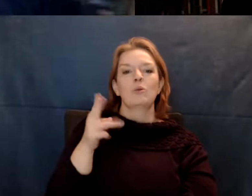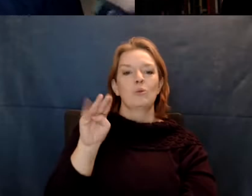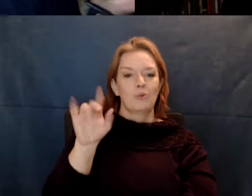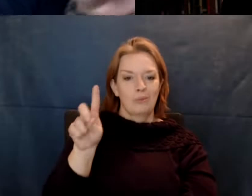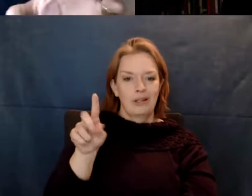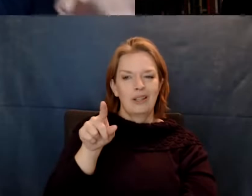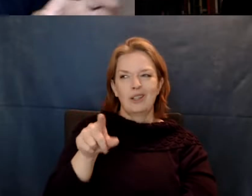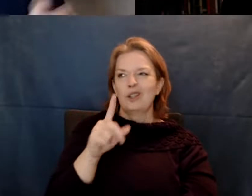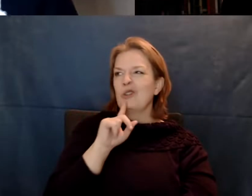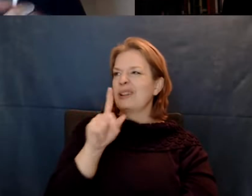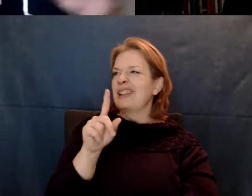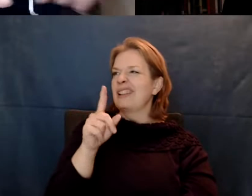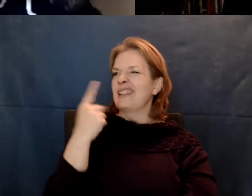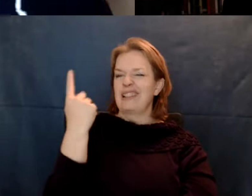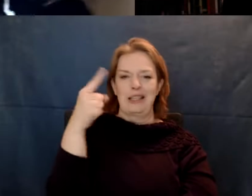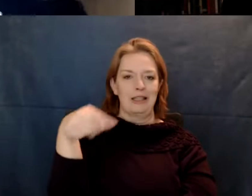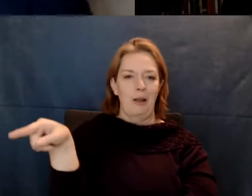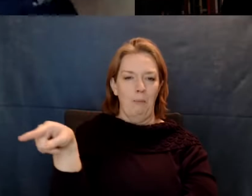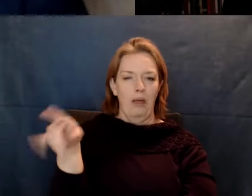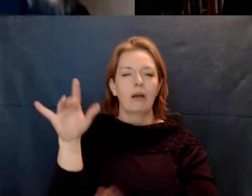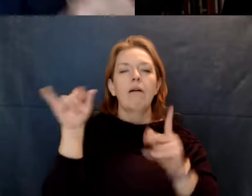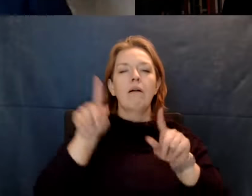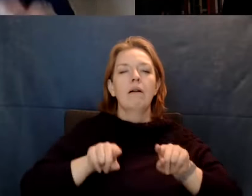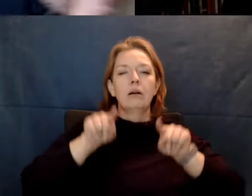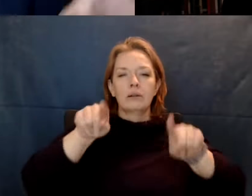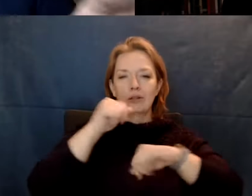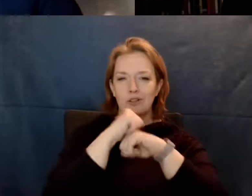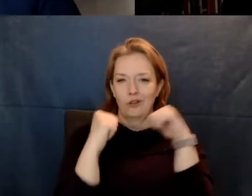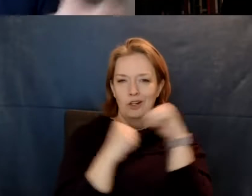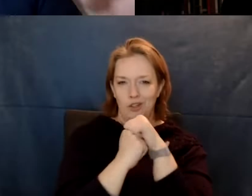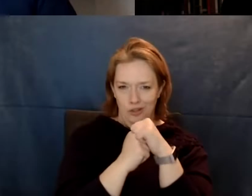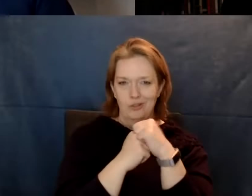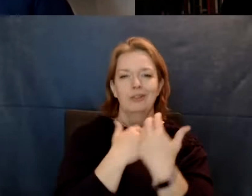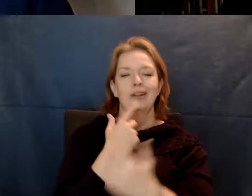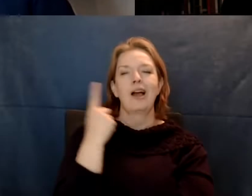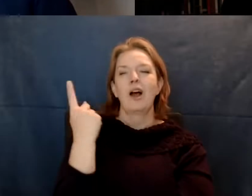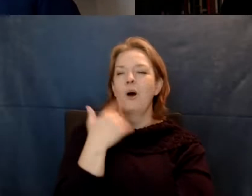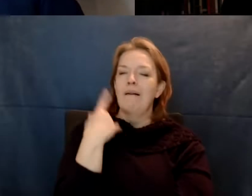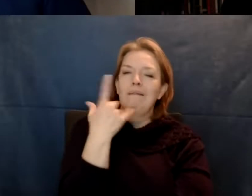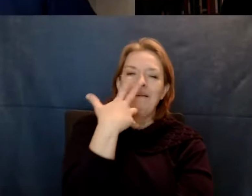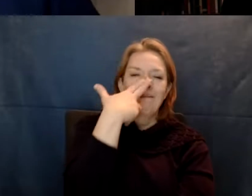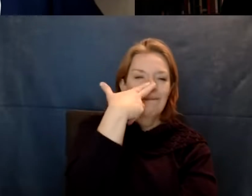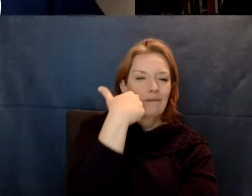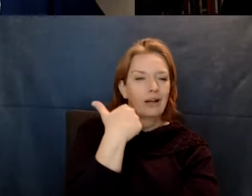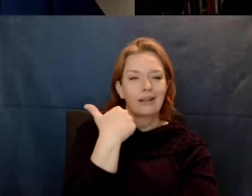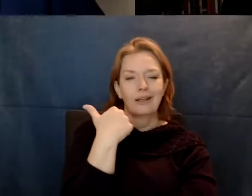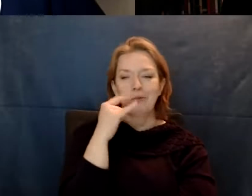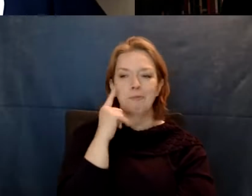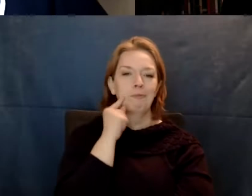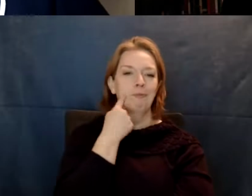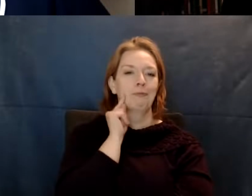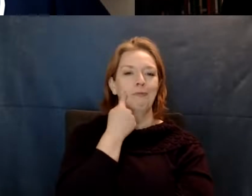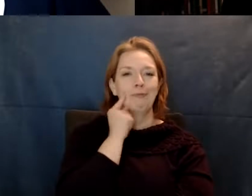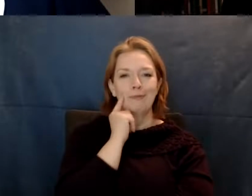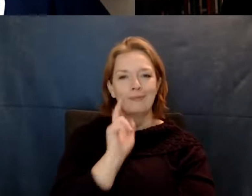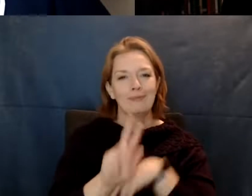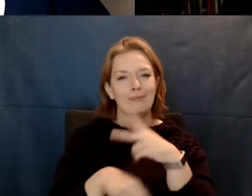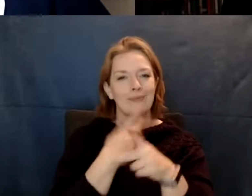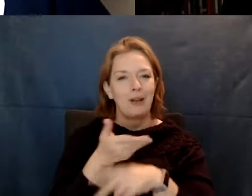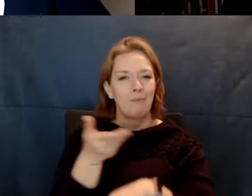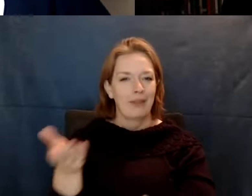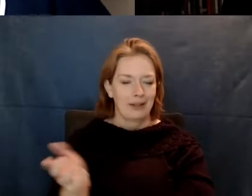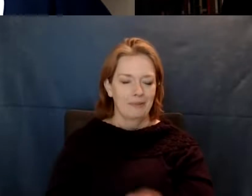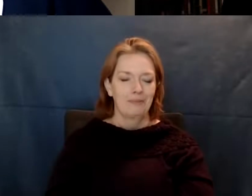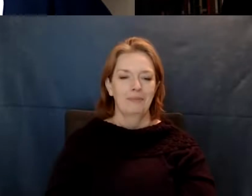you know, and so they they always have you know some kind of funny, colloquial language